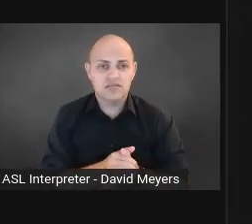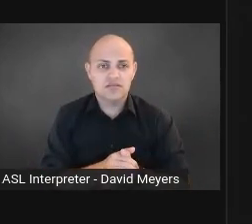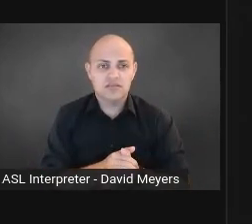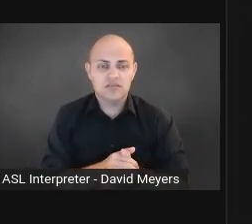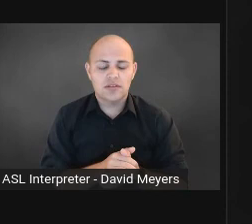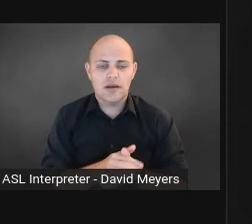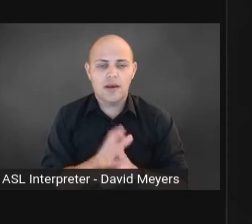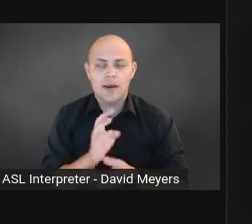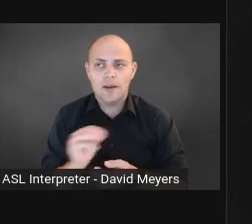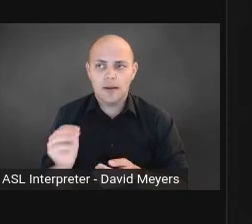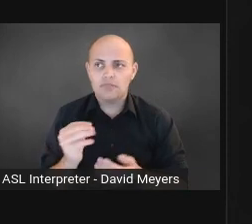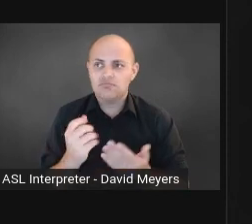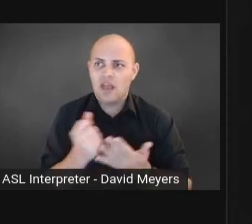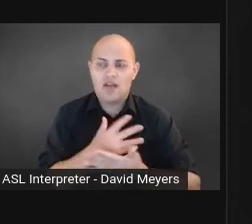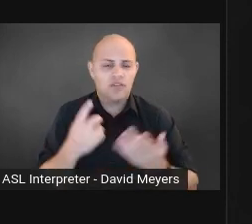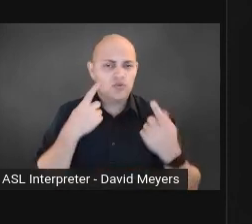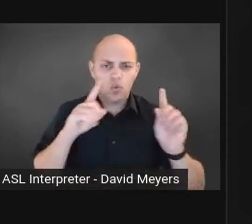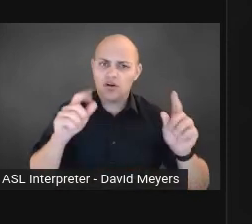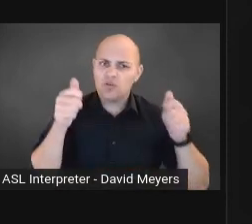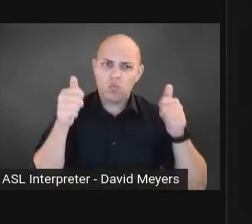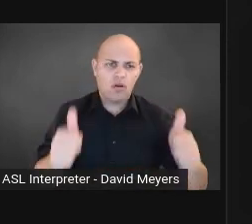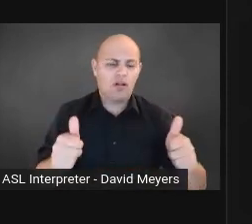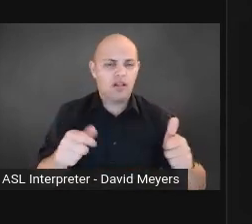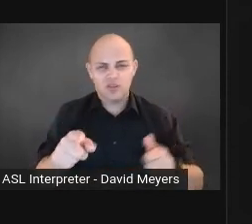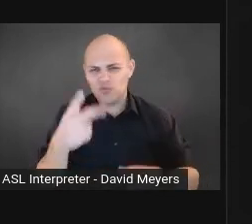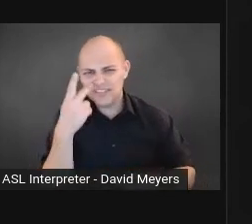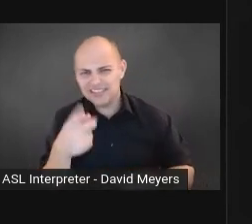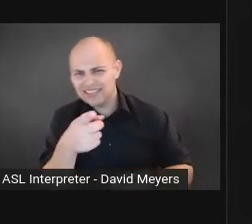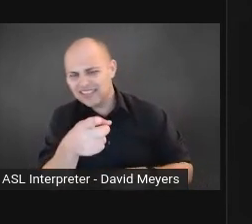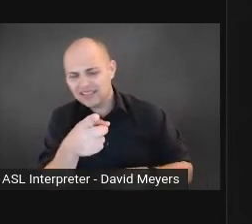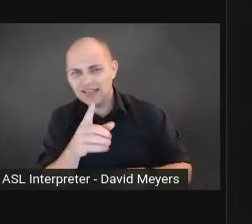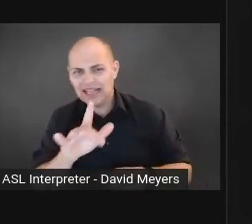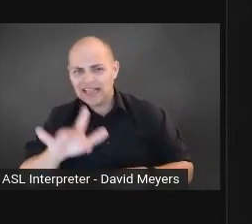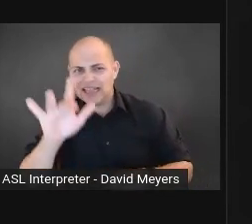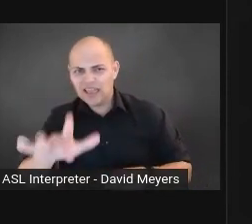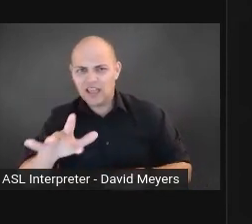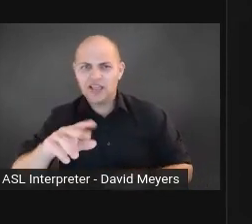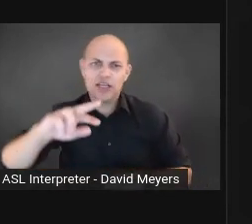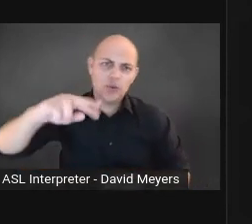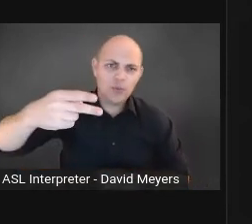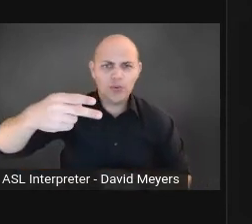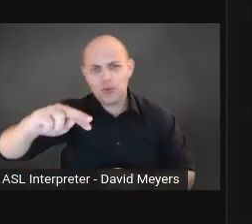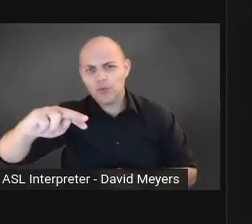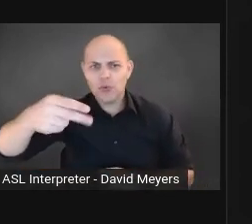Everything is working really well. As you see if I click on this, that rotates around. This animates down.